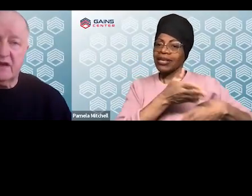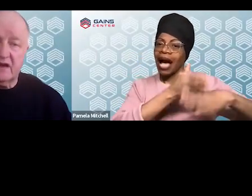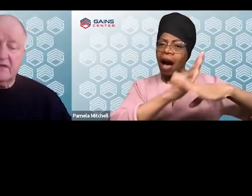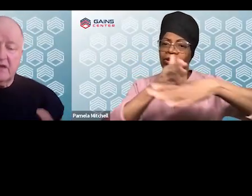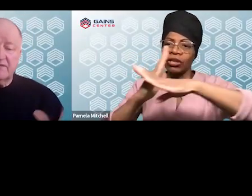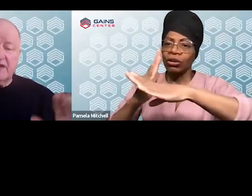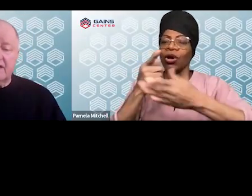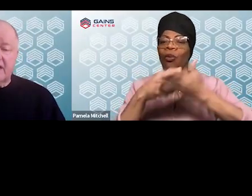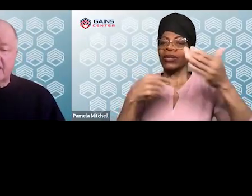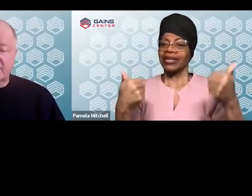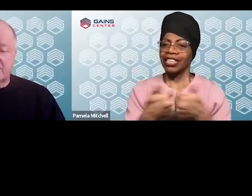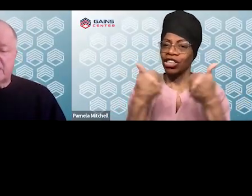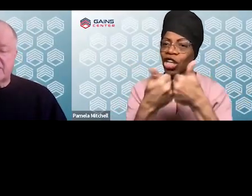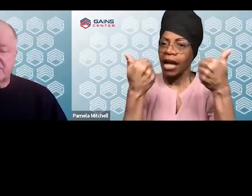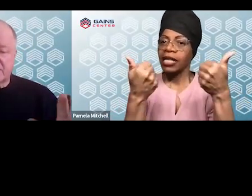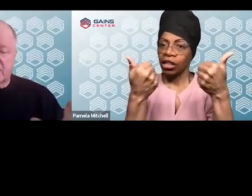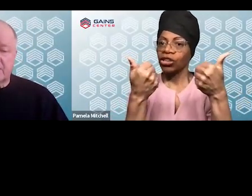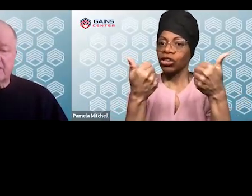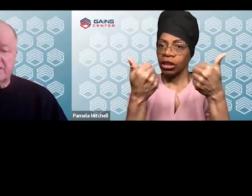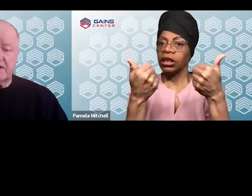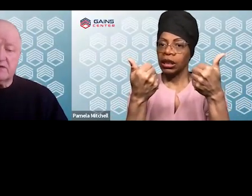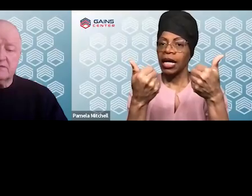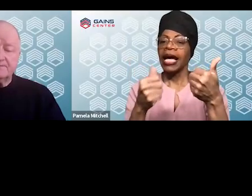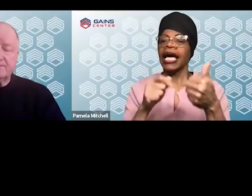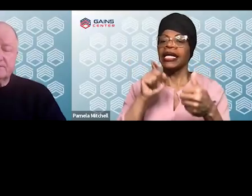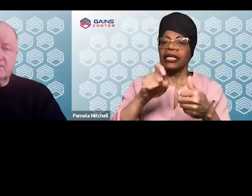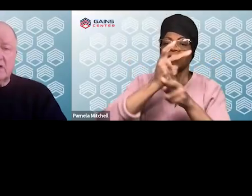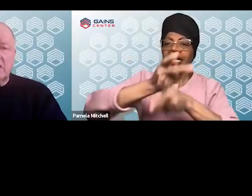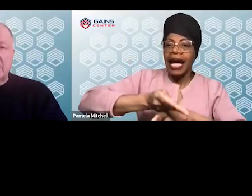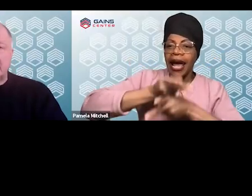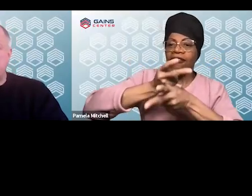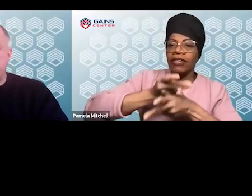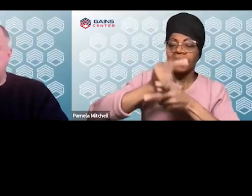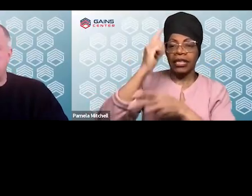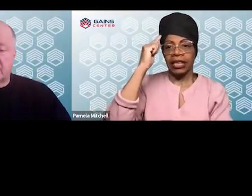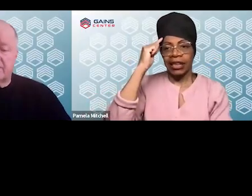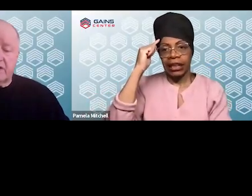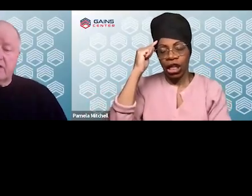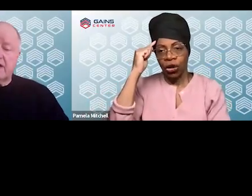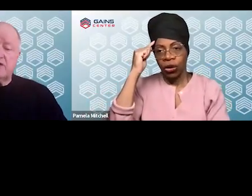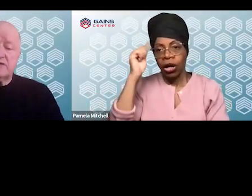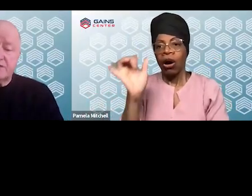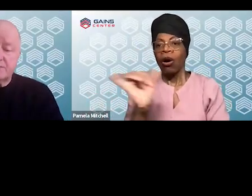And that has to be carefully considered. There need to be variations